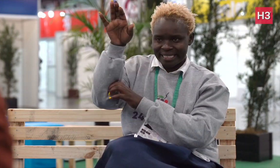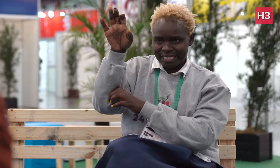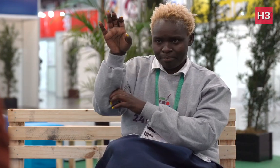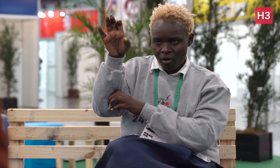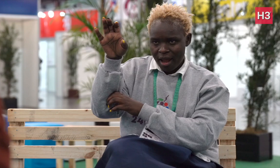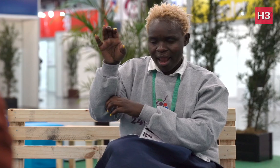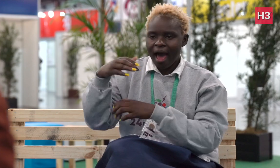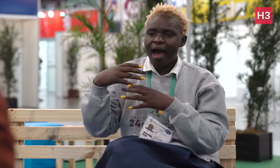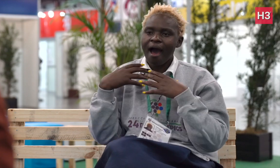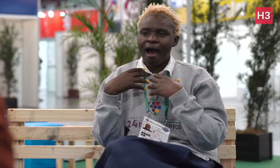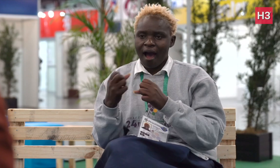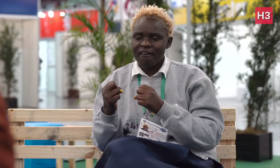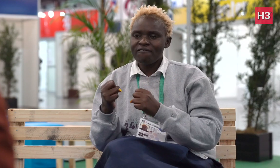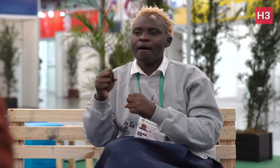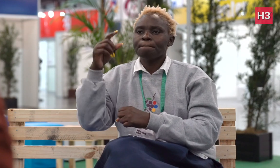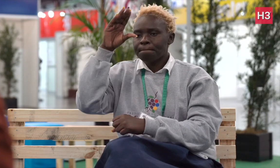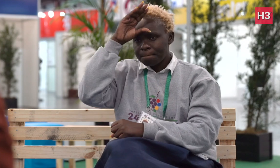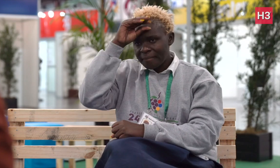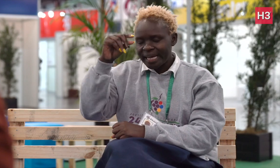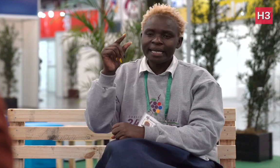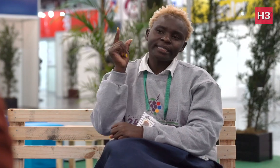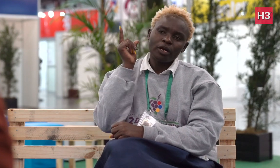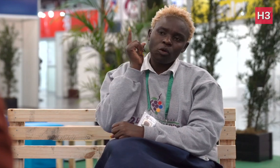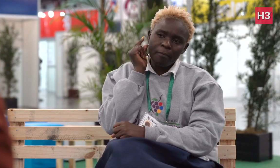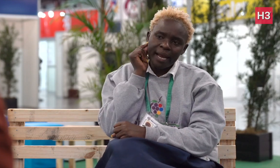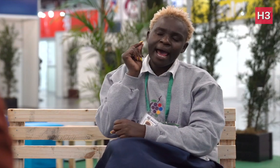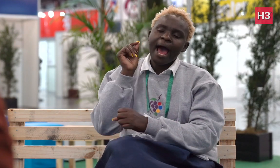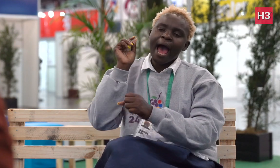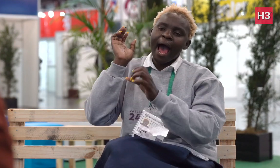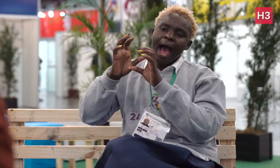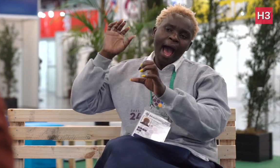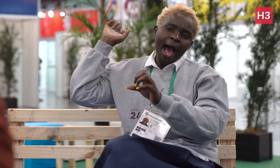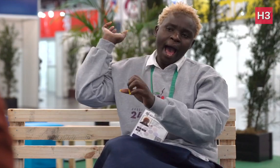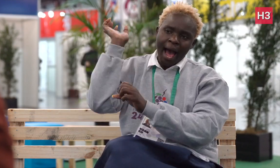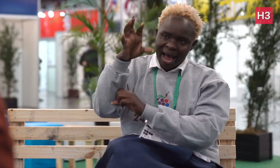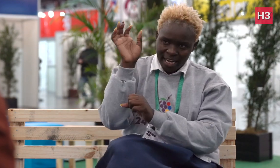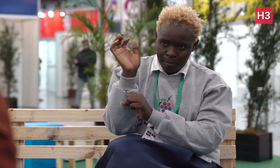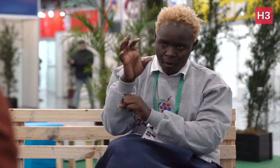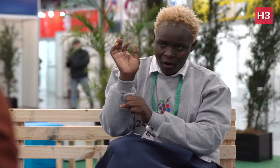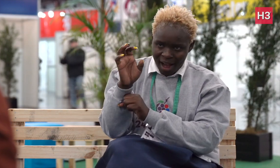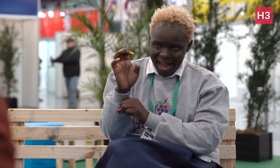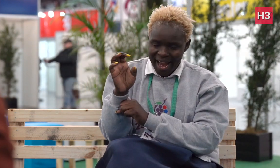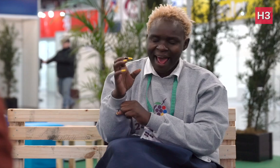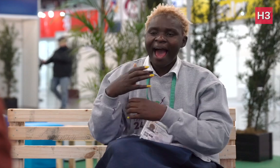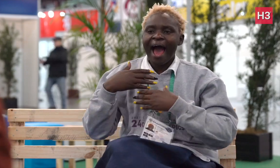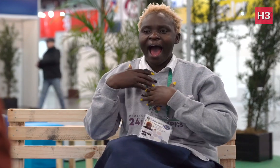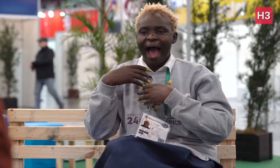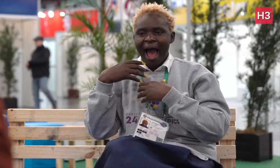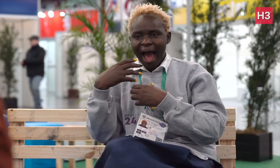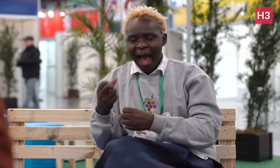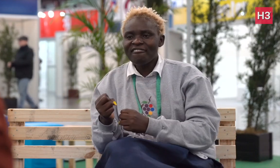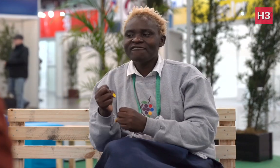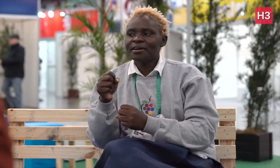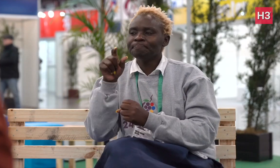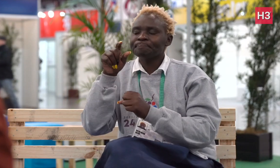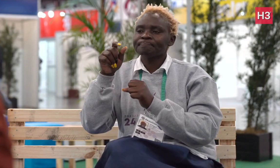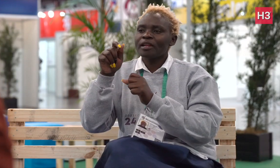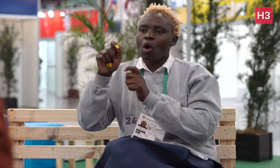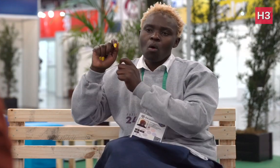We have men’s and women’s Handball teams. We also have a golf team.